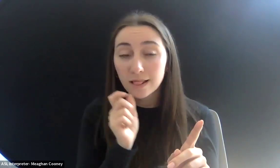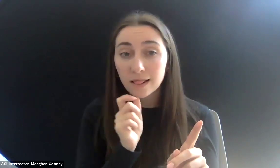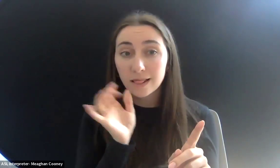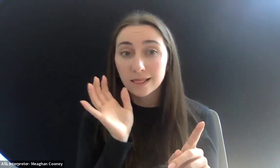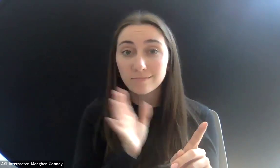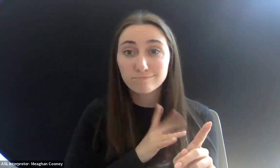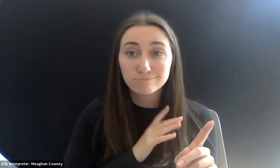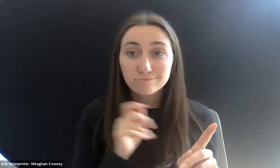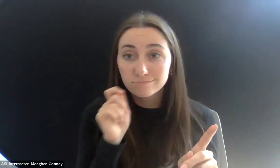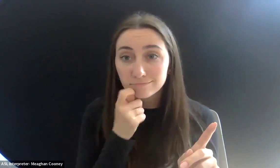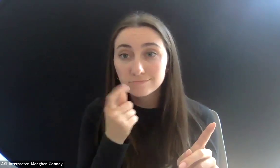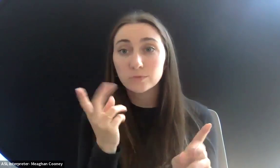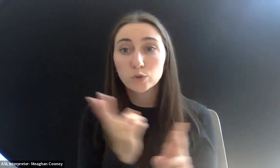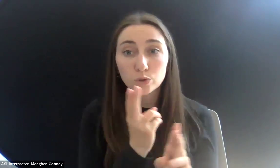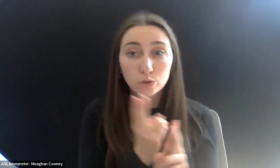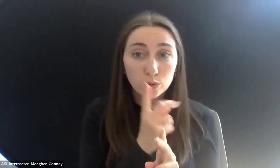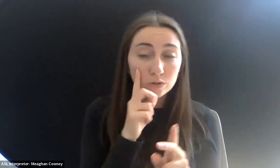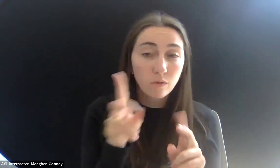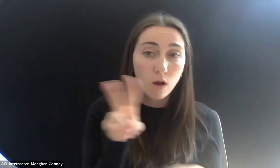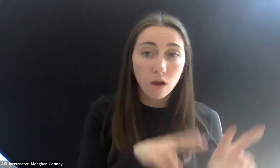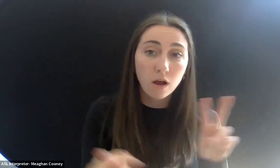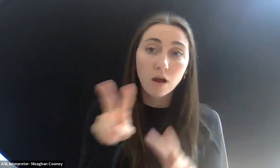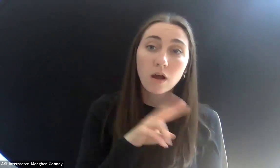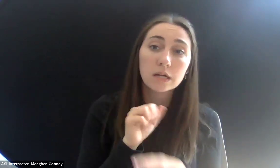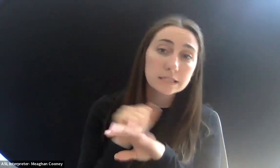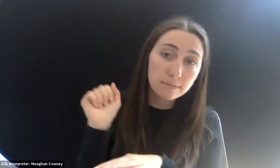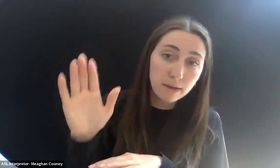and submit filings, but it's a good reminder of the